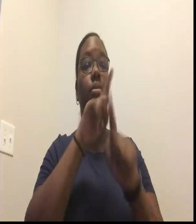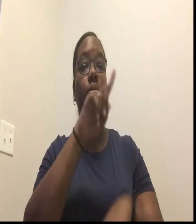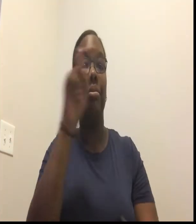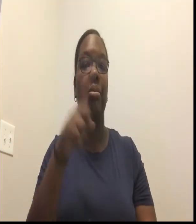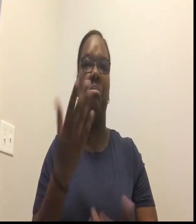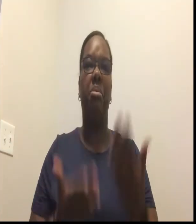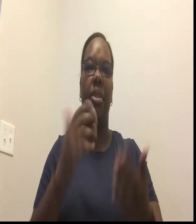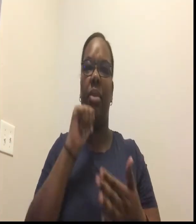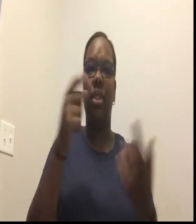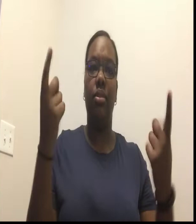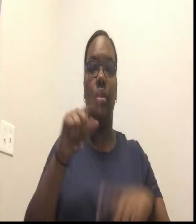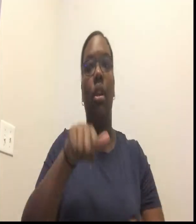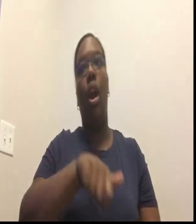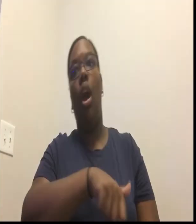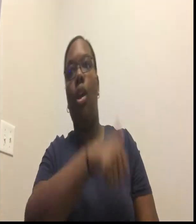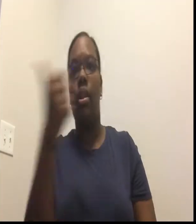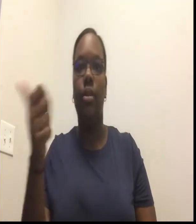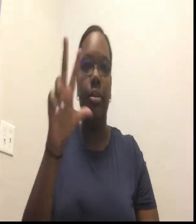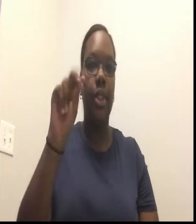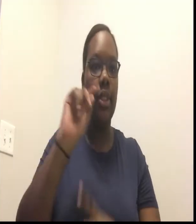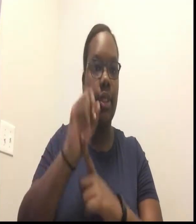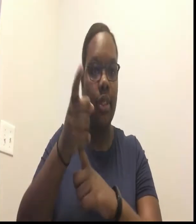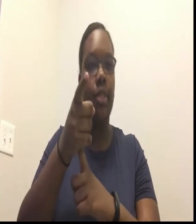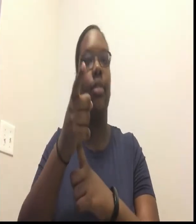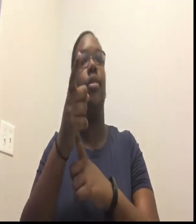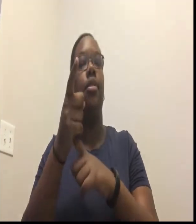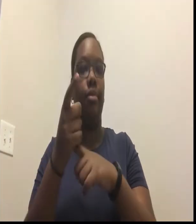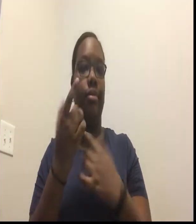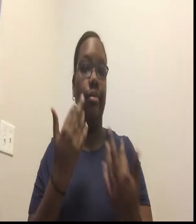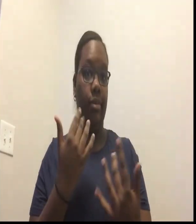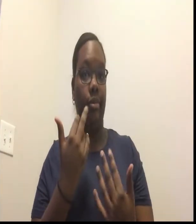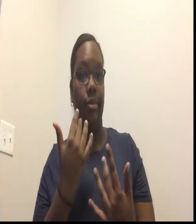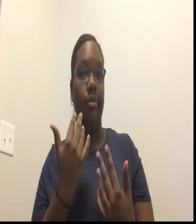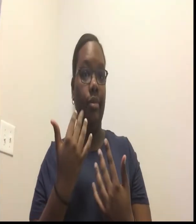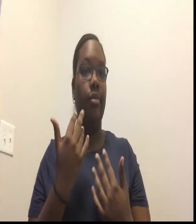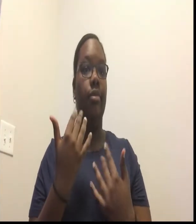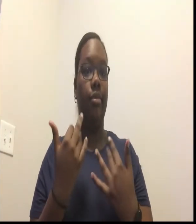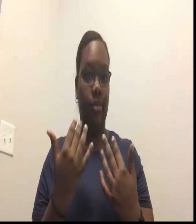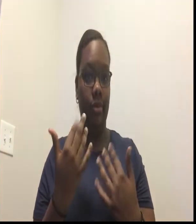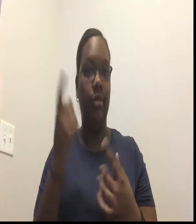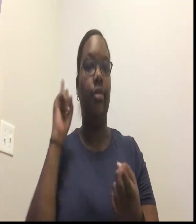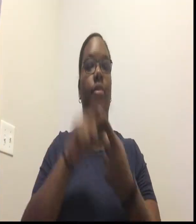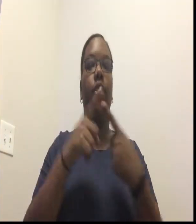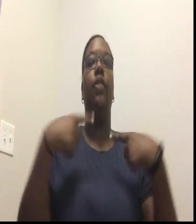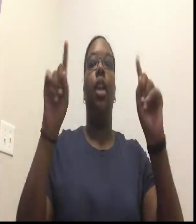might not happen for another 30 minutes or so because whoever else wants to